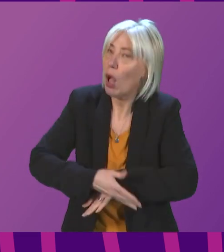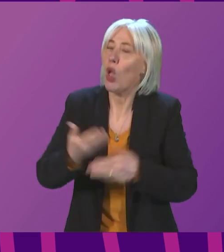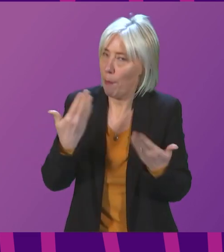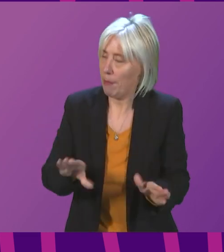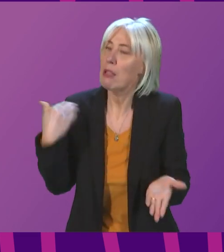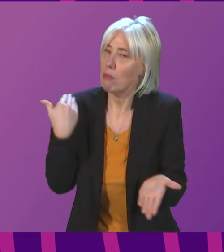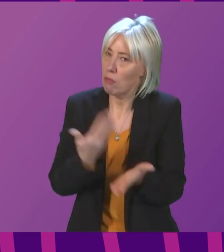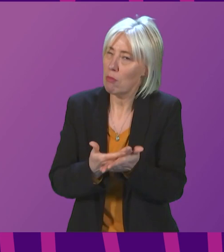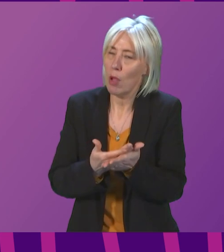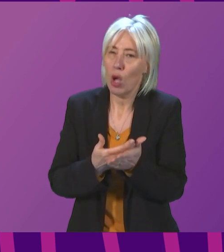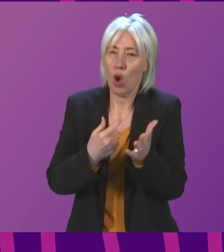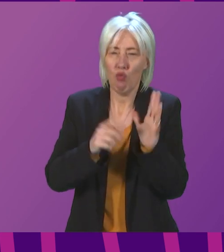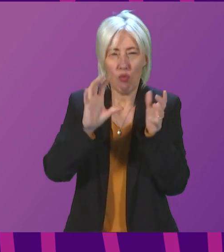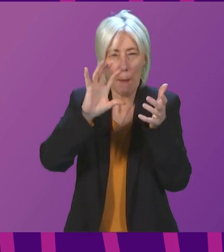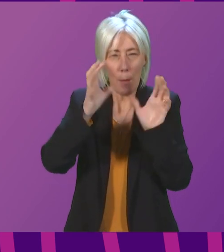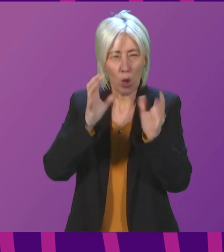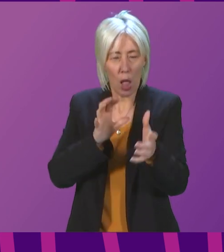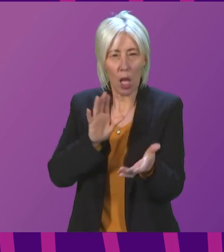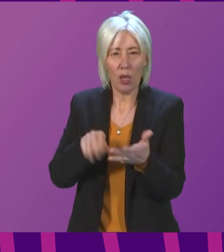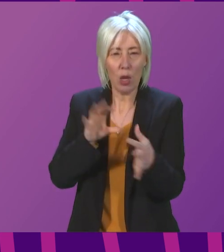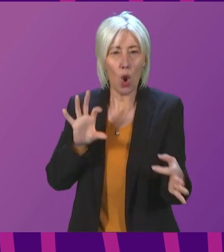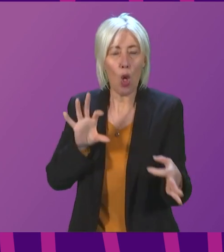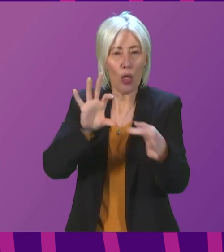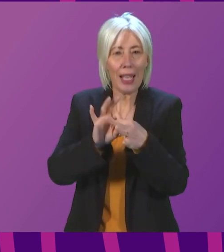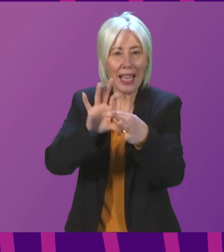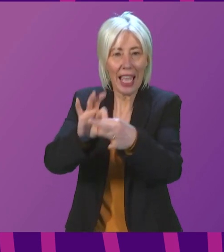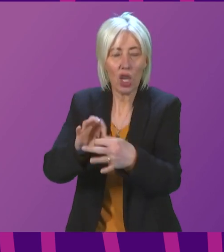A remodelling exercise ensured that every connection that is delivered will be full fibre.